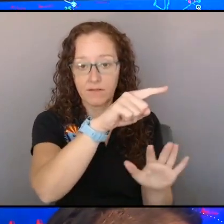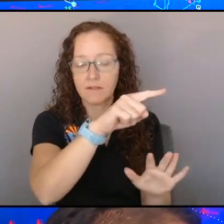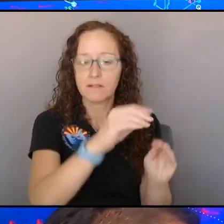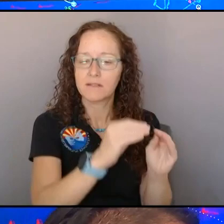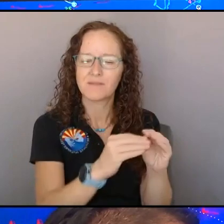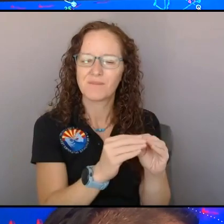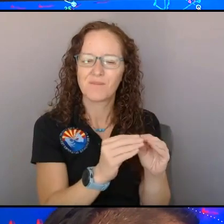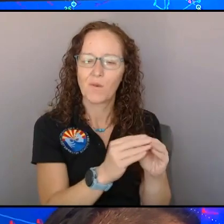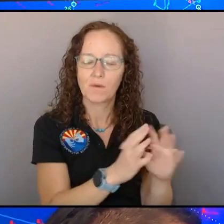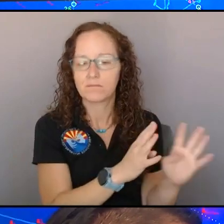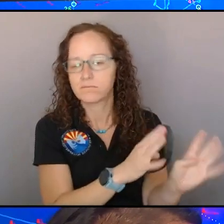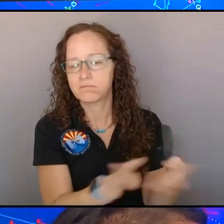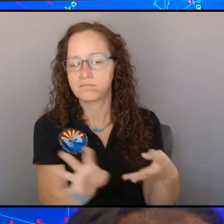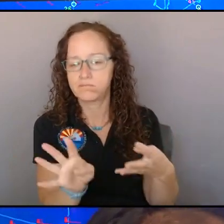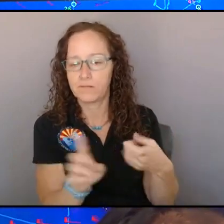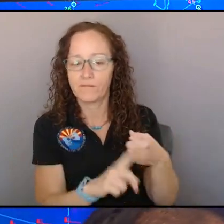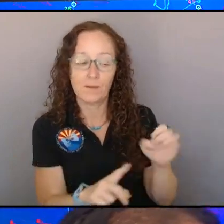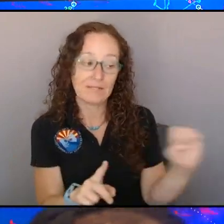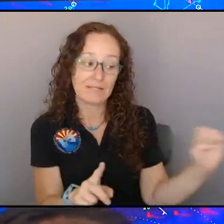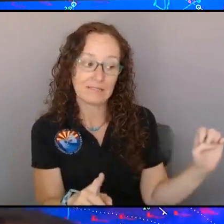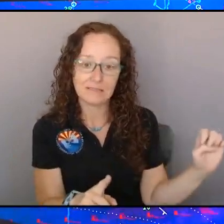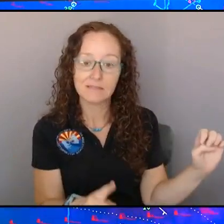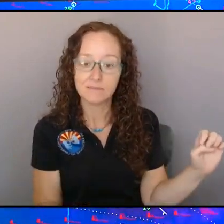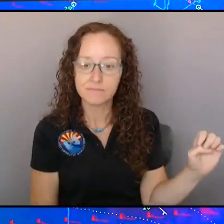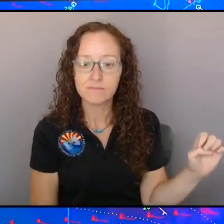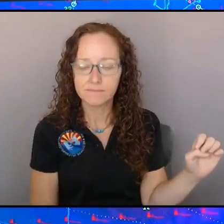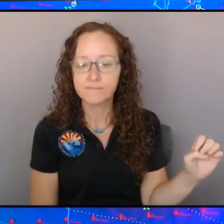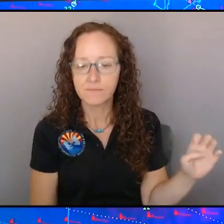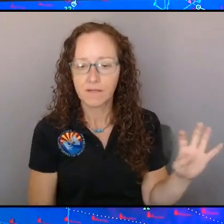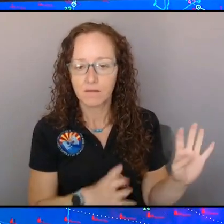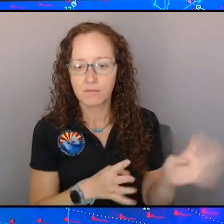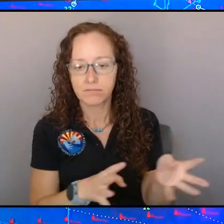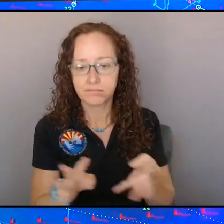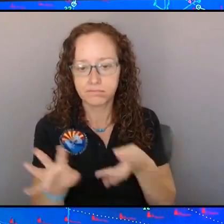situation. So what's going to happen today is there is going to